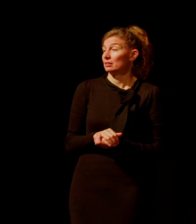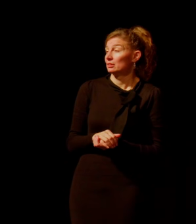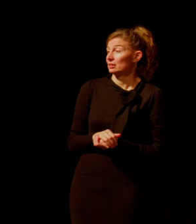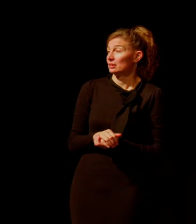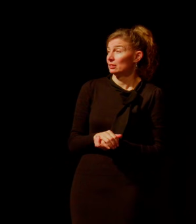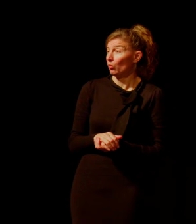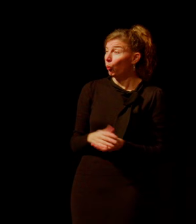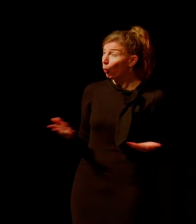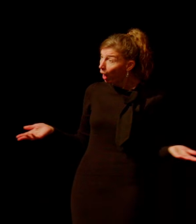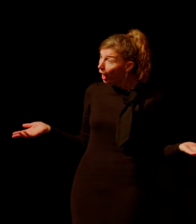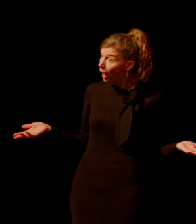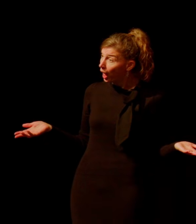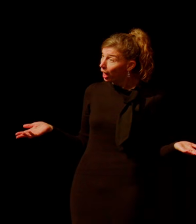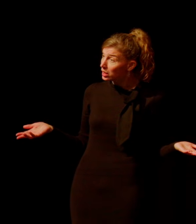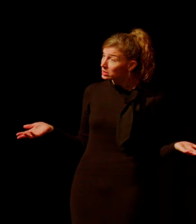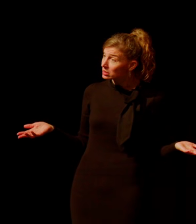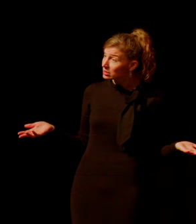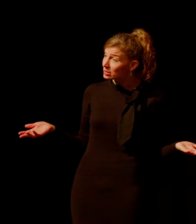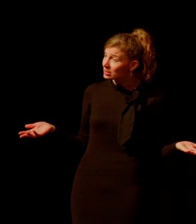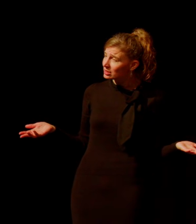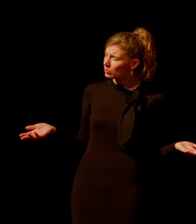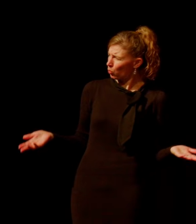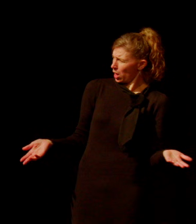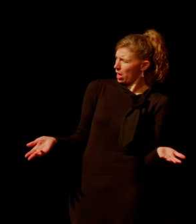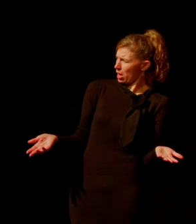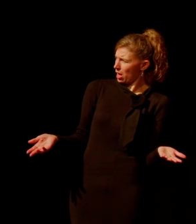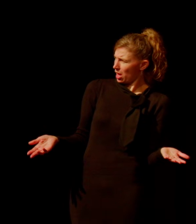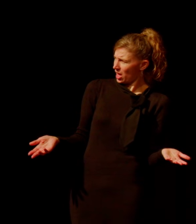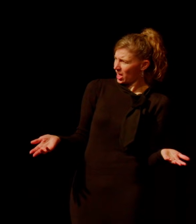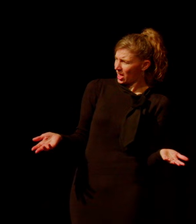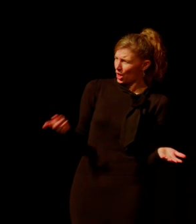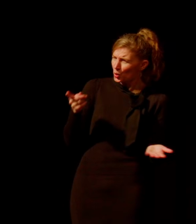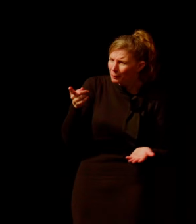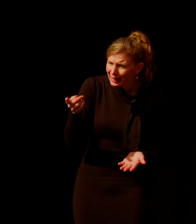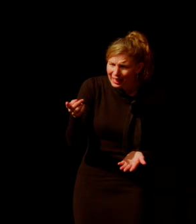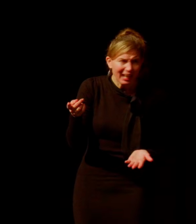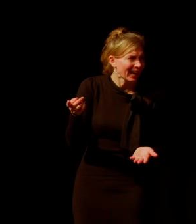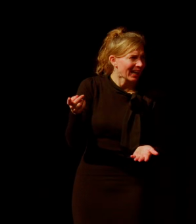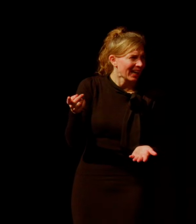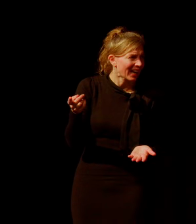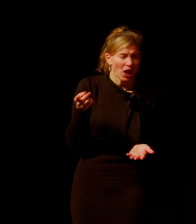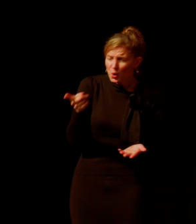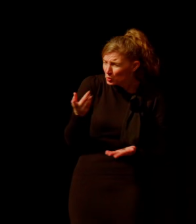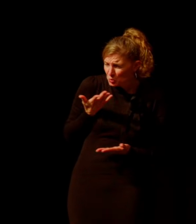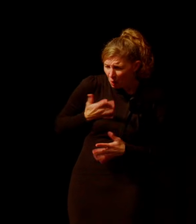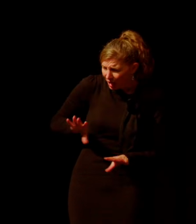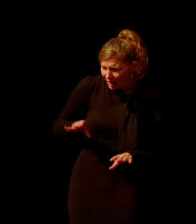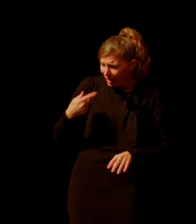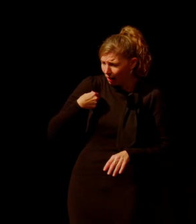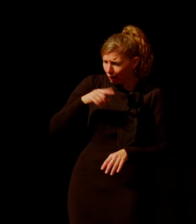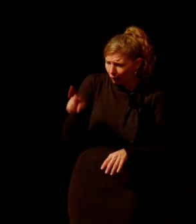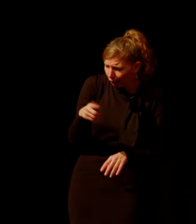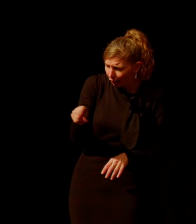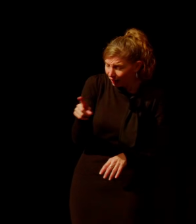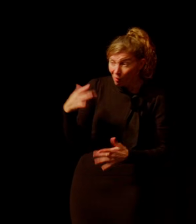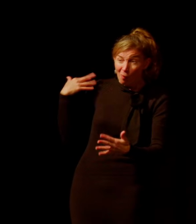“What? Wait, you mean you never liked it all this time,